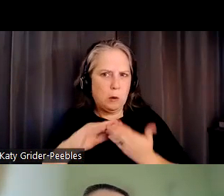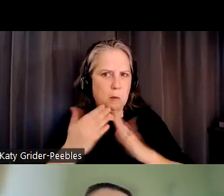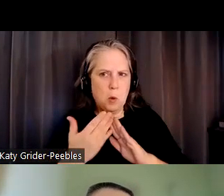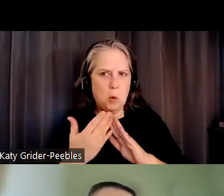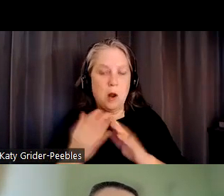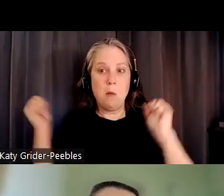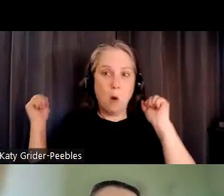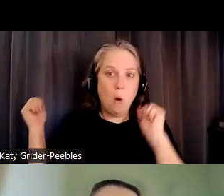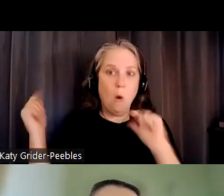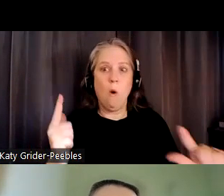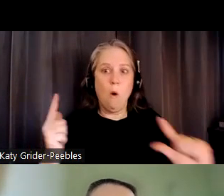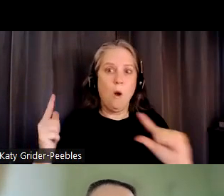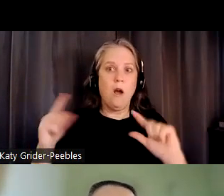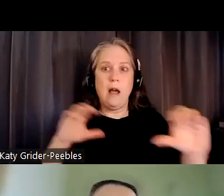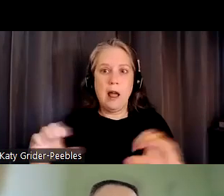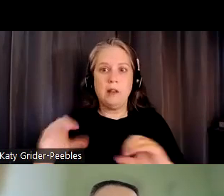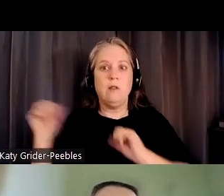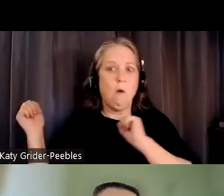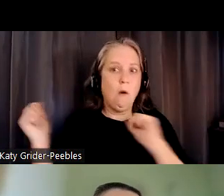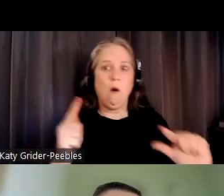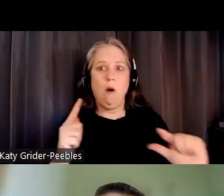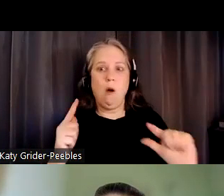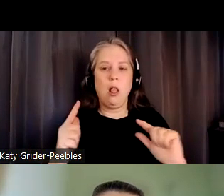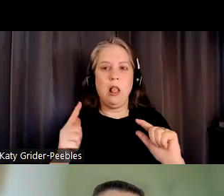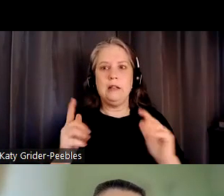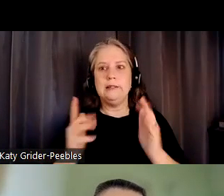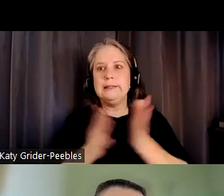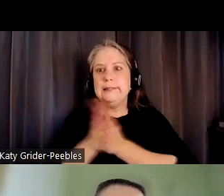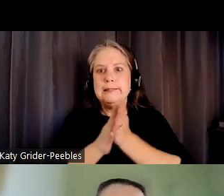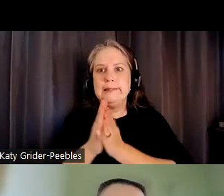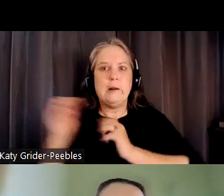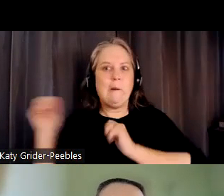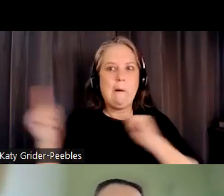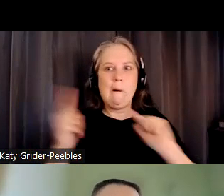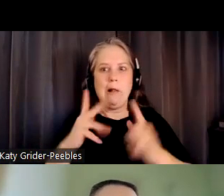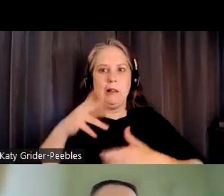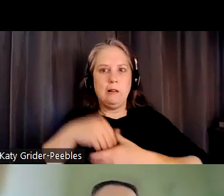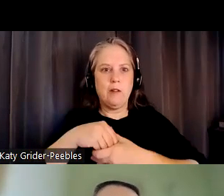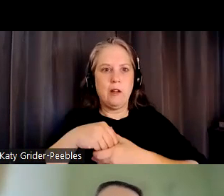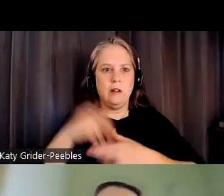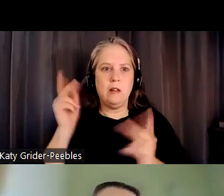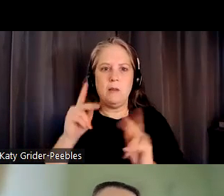vibrant and engaged, nobody wants to participate. If people don't want to participate,